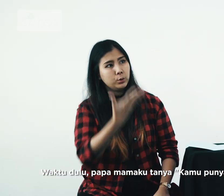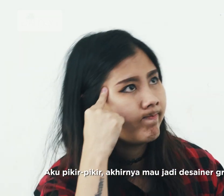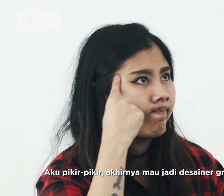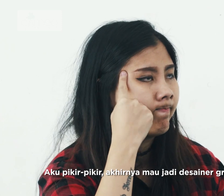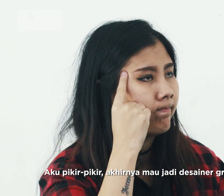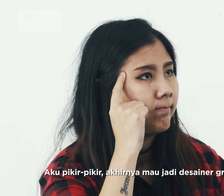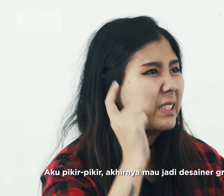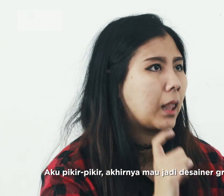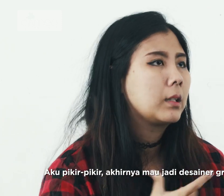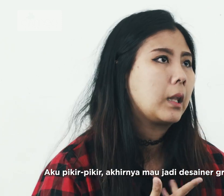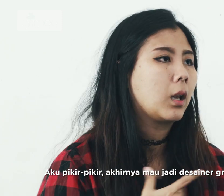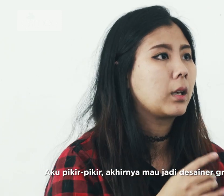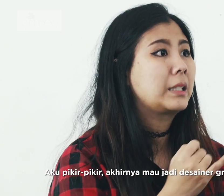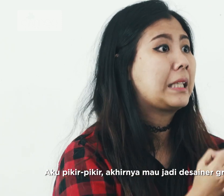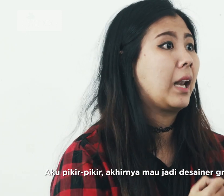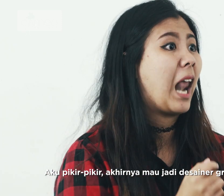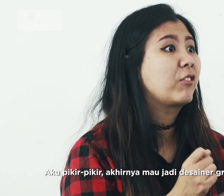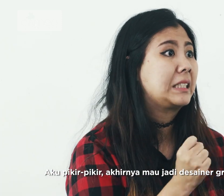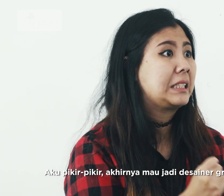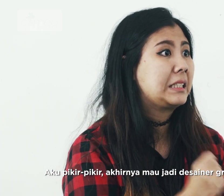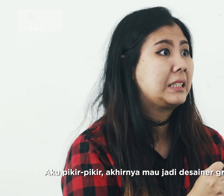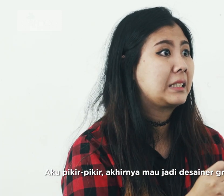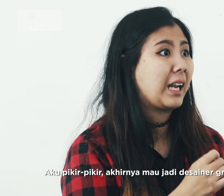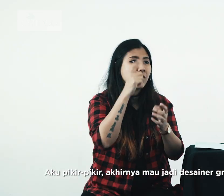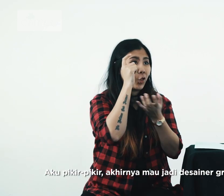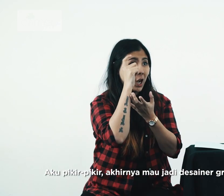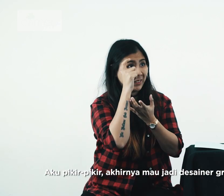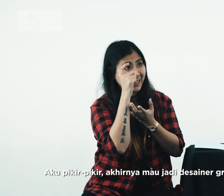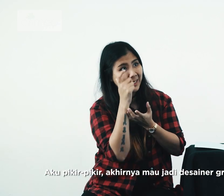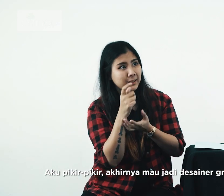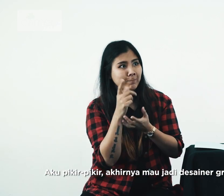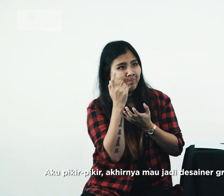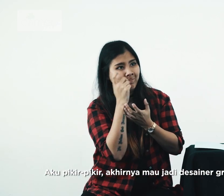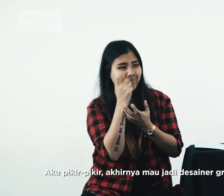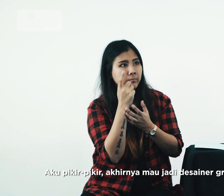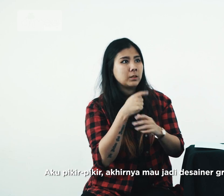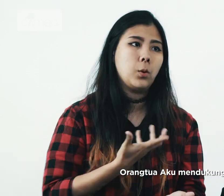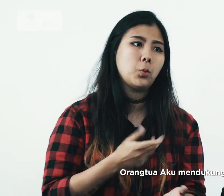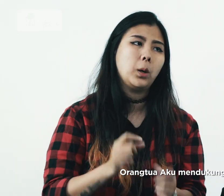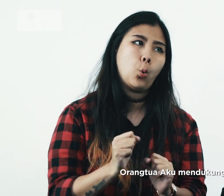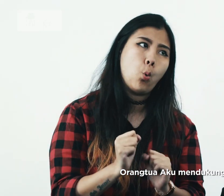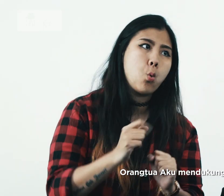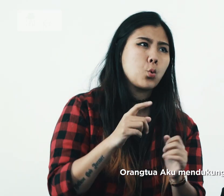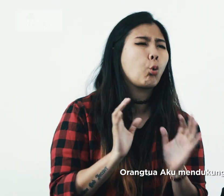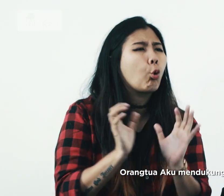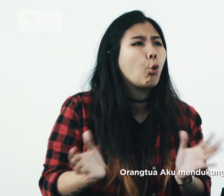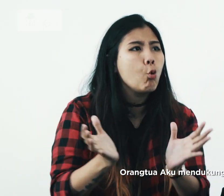I thought about it, and I wanted to be graphic designer and photographer. My parents supported me.